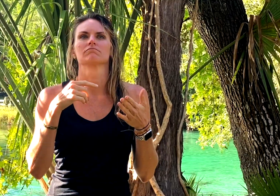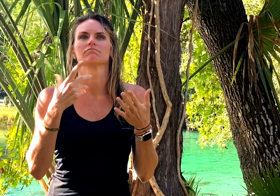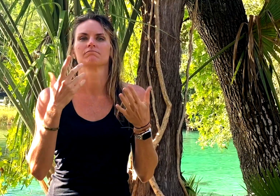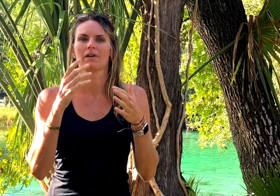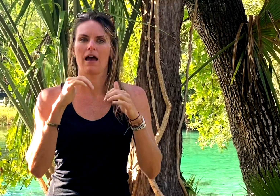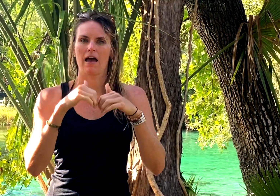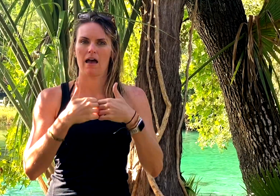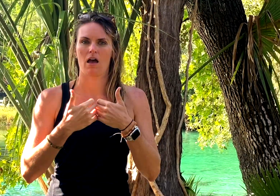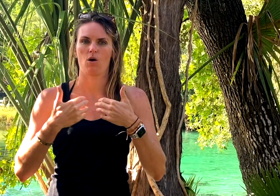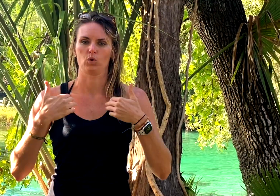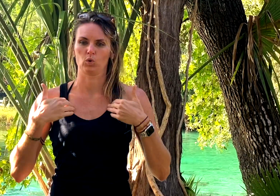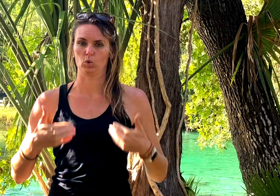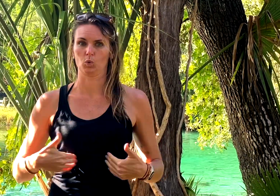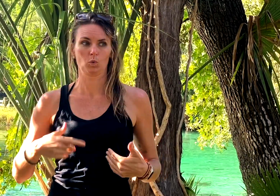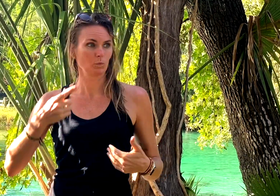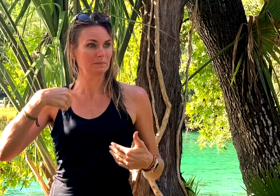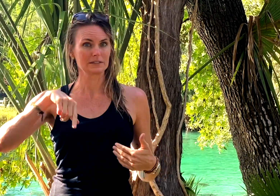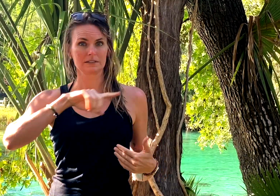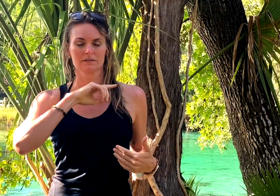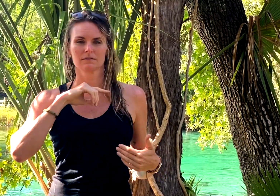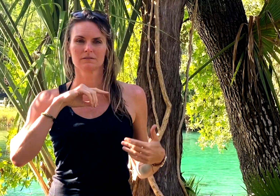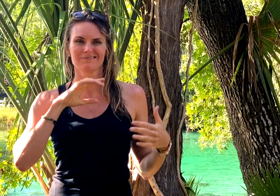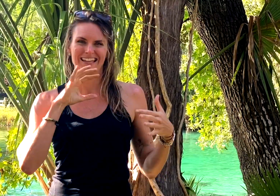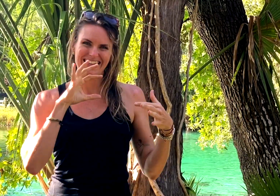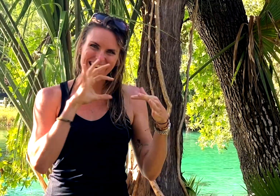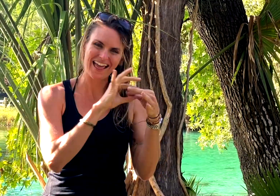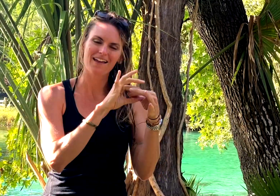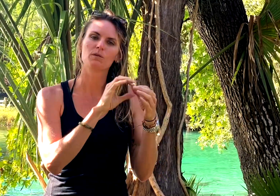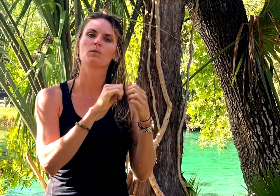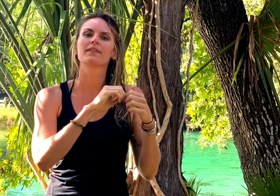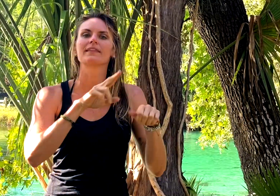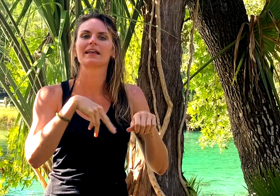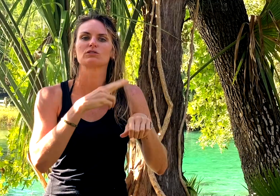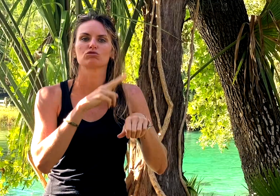humans can connect with Nature.